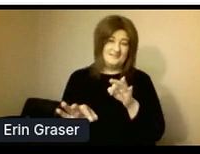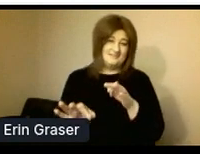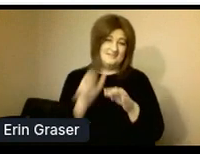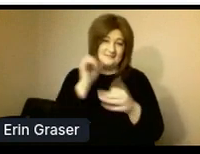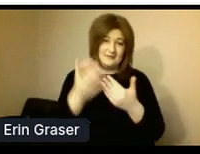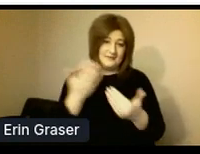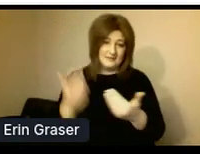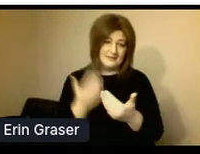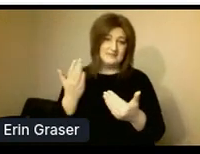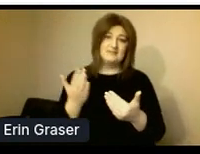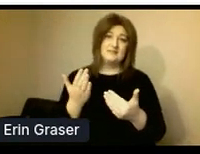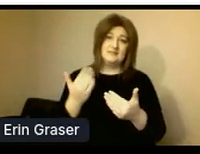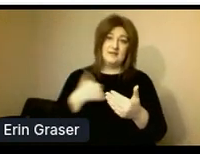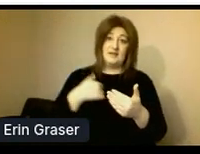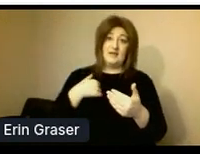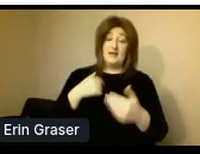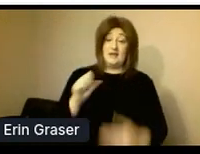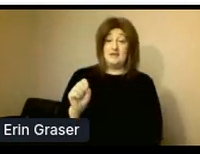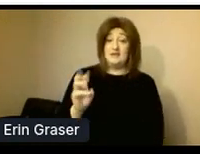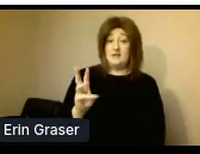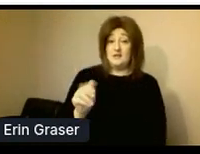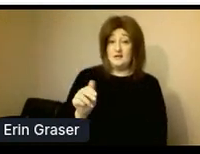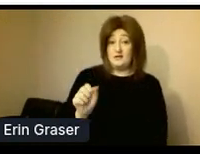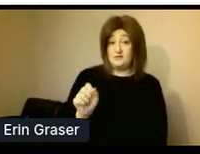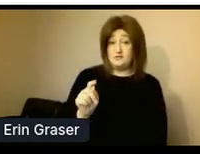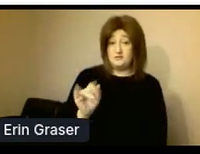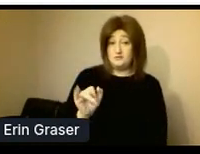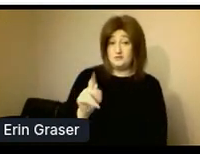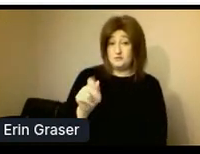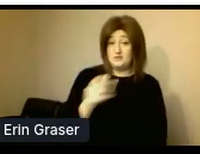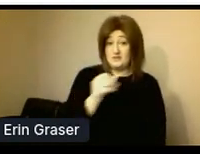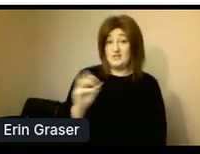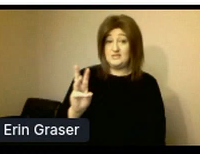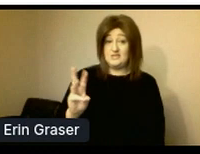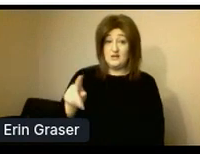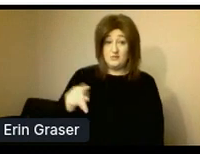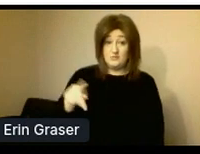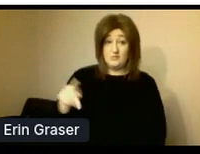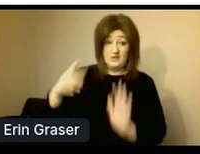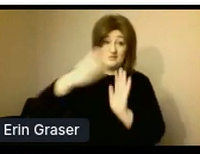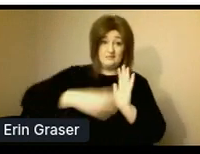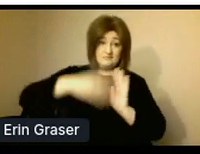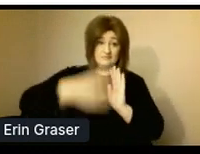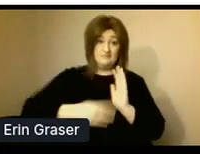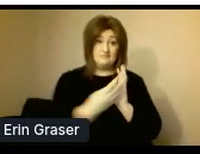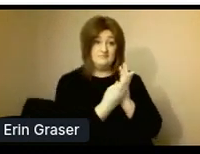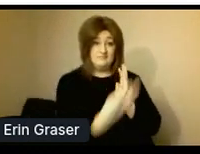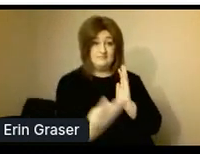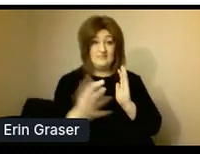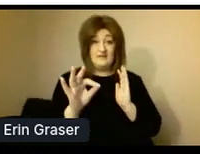I had a swastika and a WP painted on a fence right next to me.